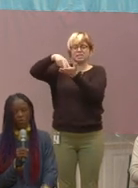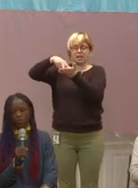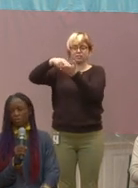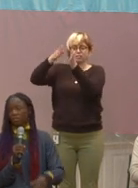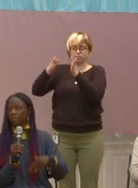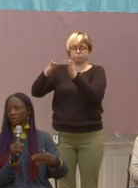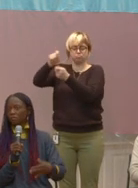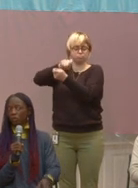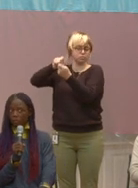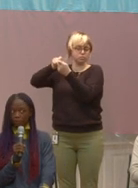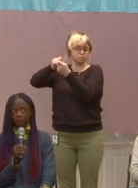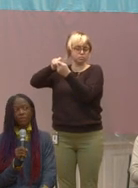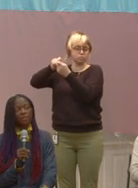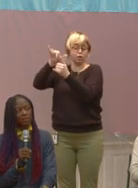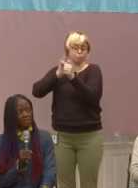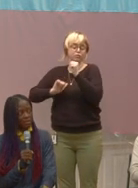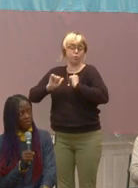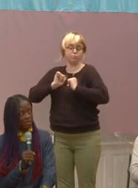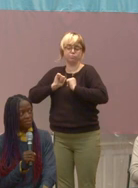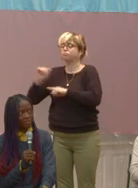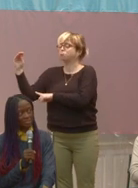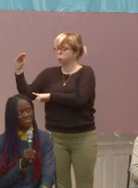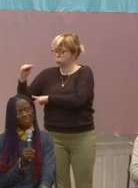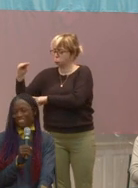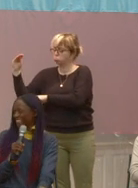also working in long form and I'll stop there.